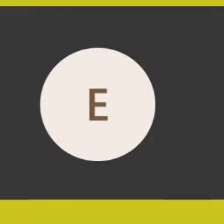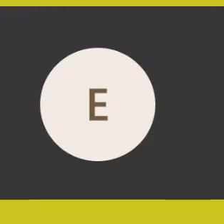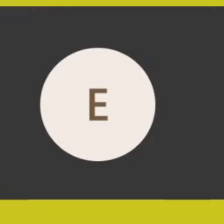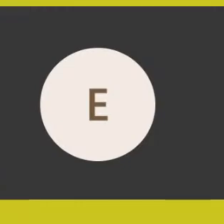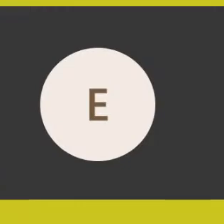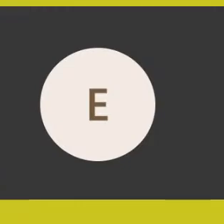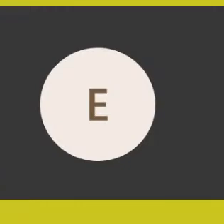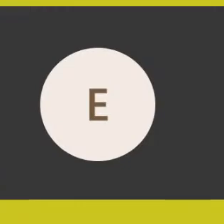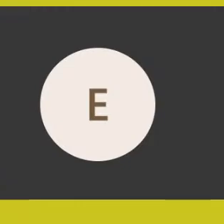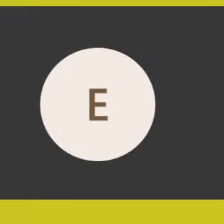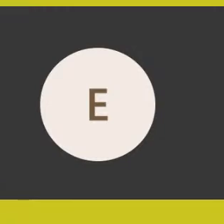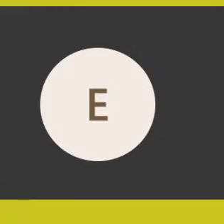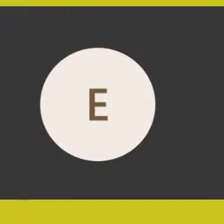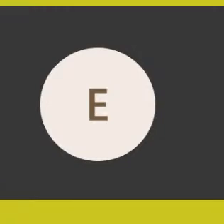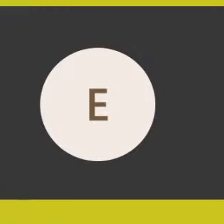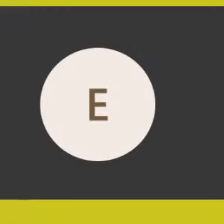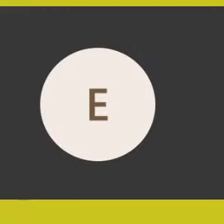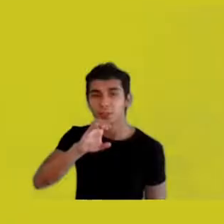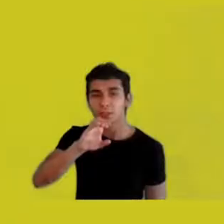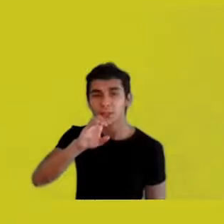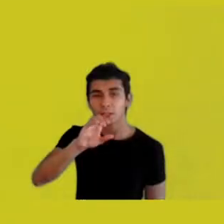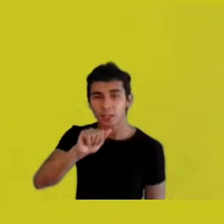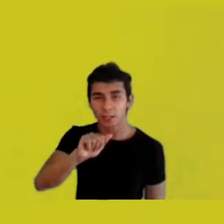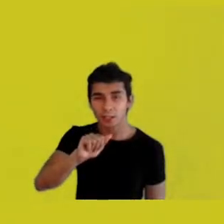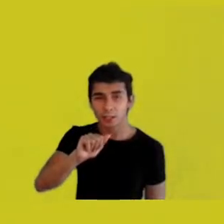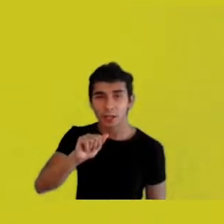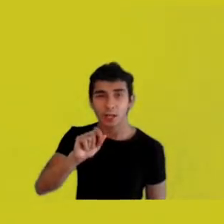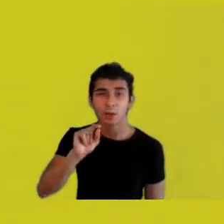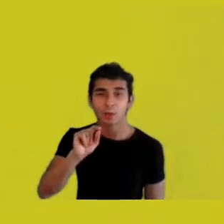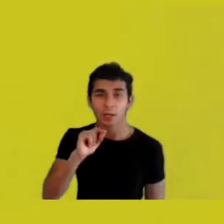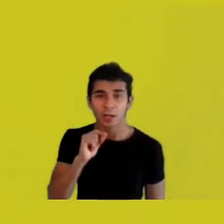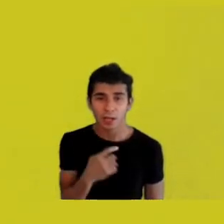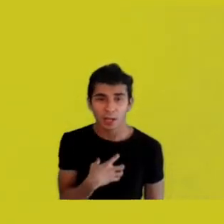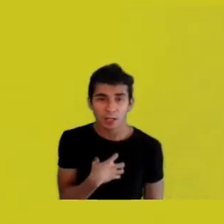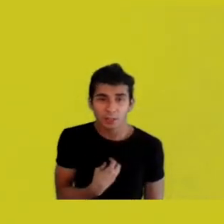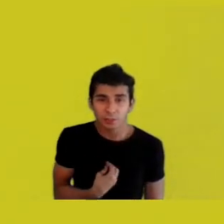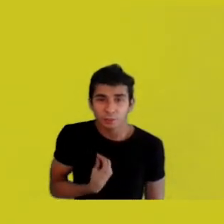of existence of kindoki or a sorcery practice, a translating practice.